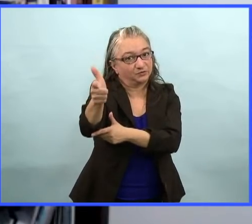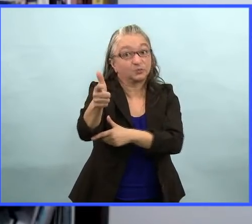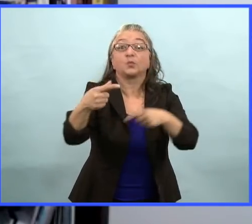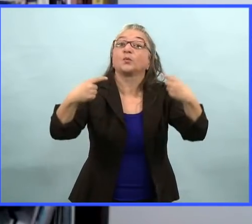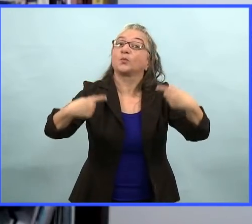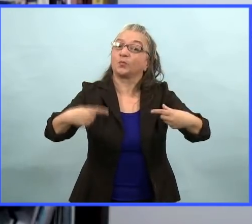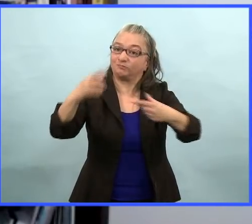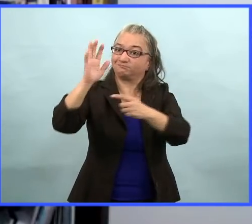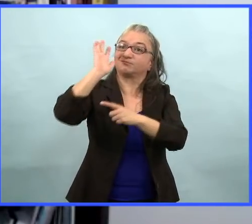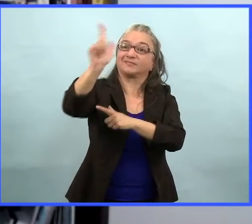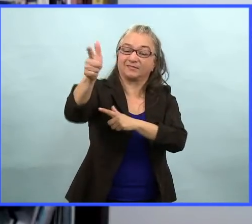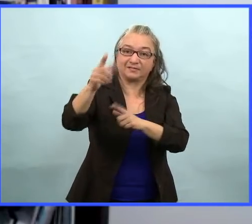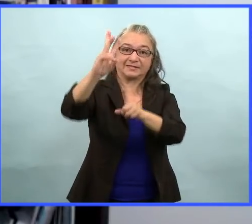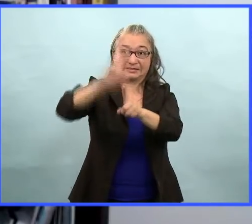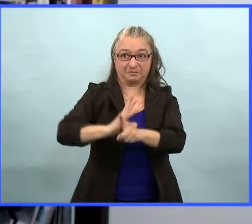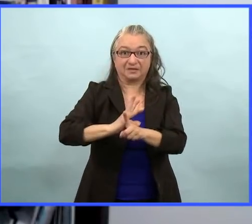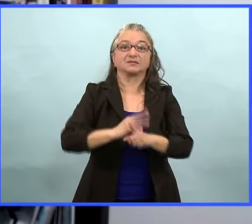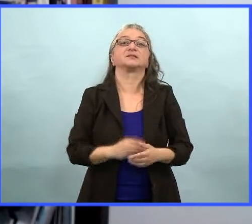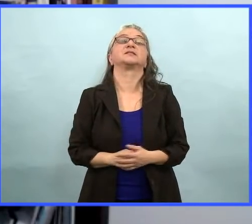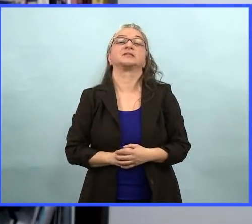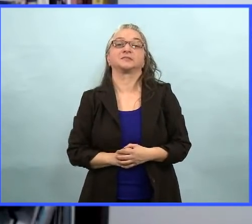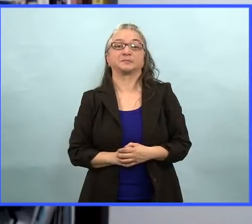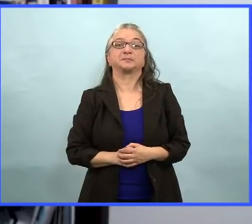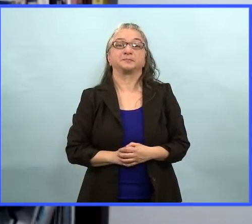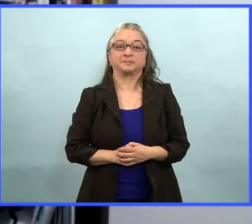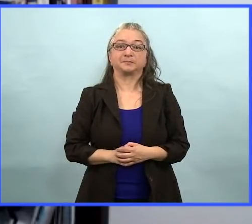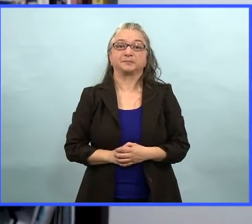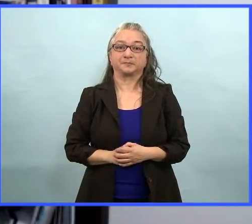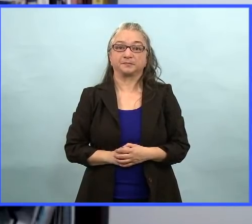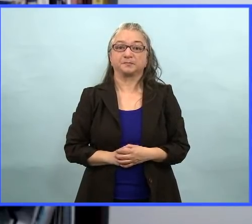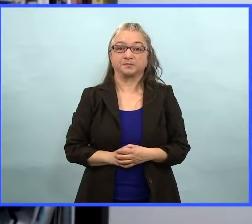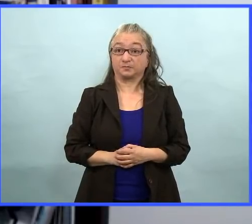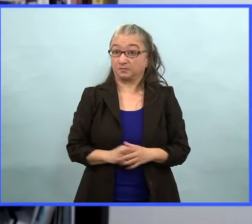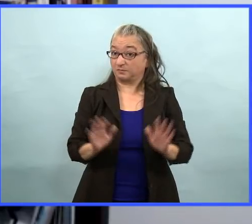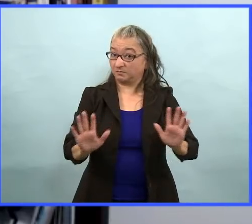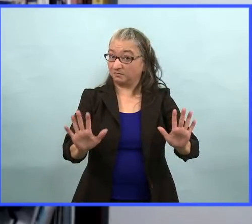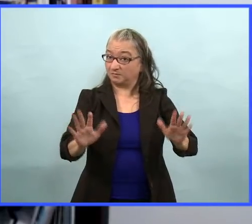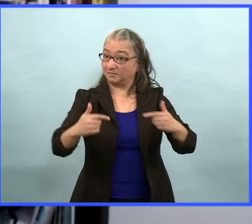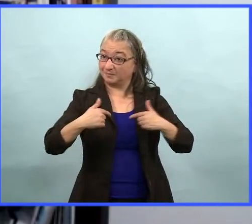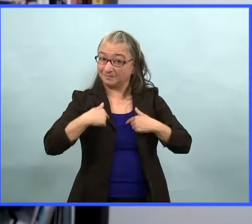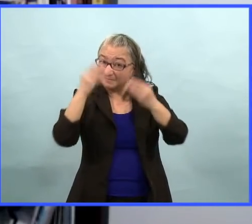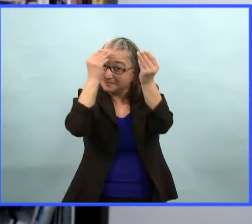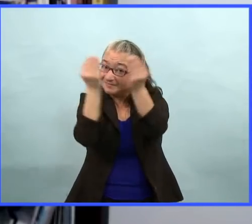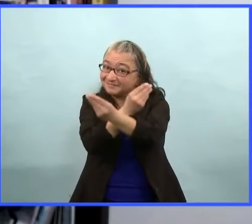which for them is three doses so what i was saying is that there's no change to that recommendation